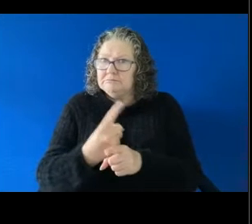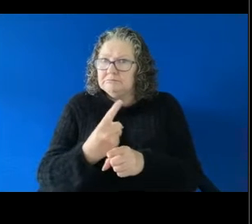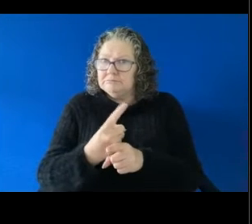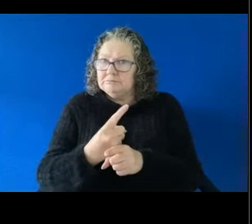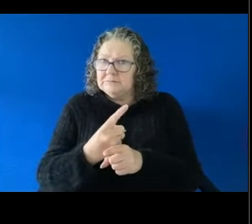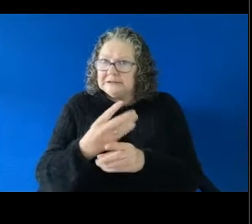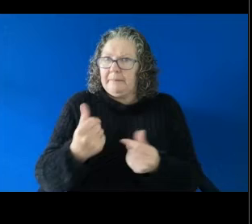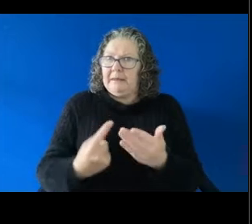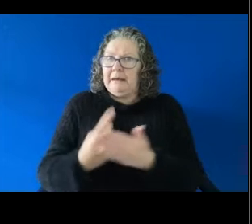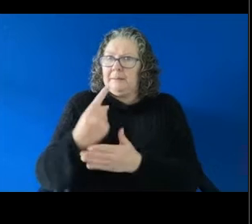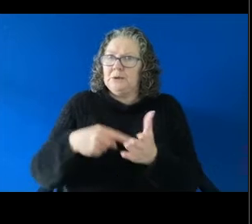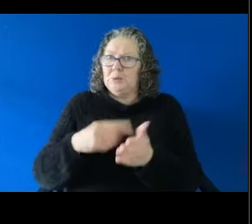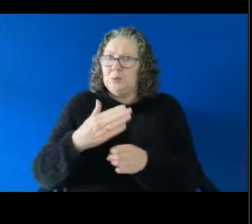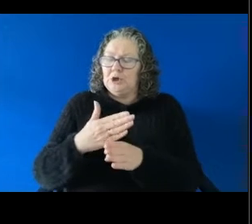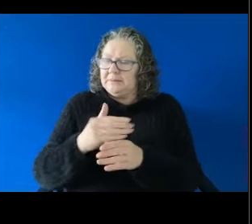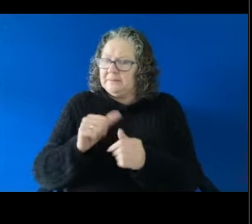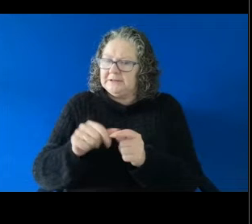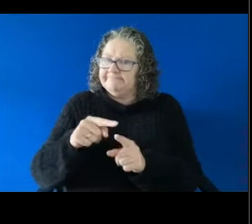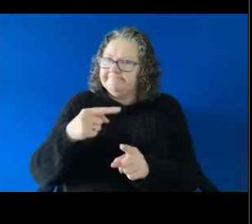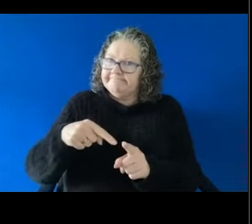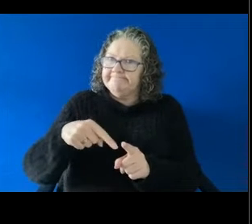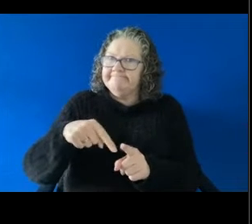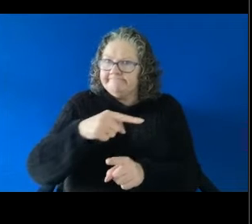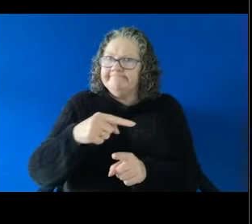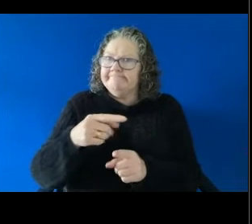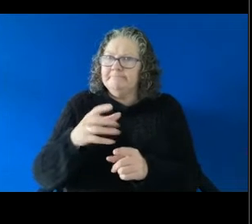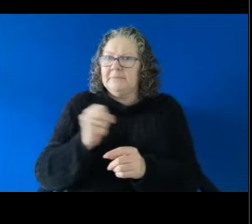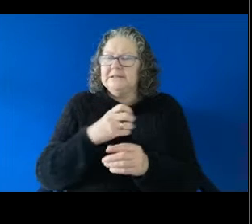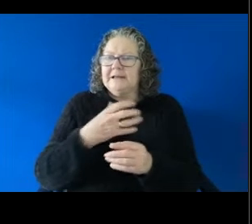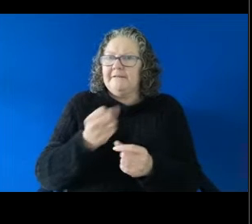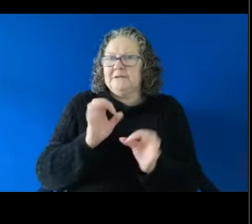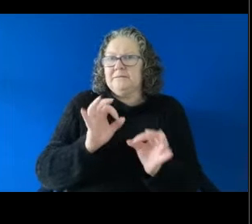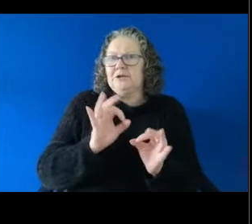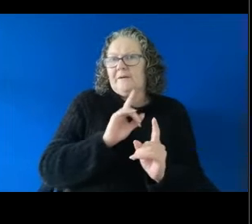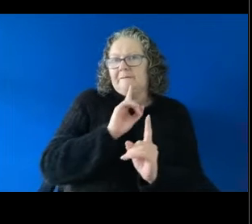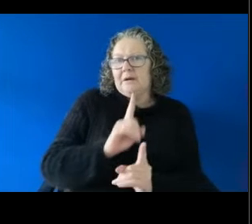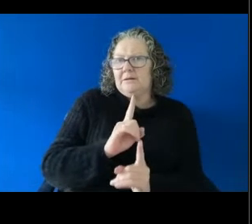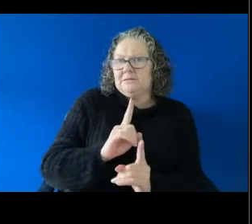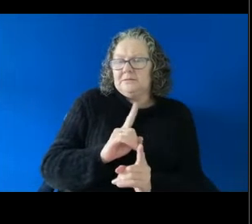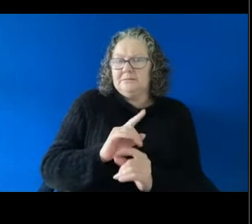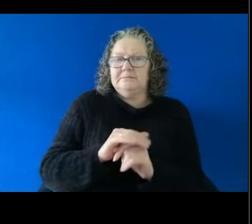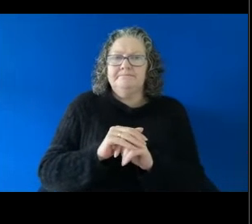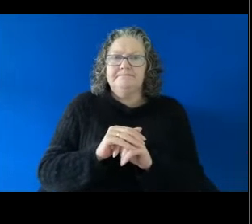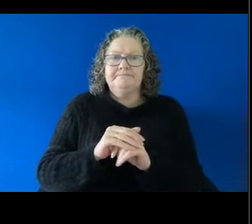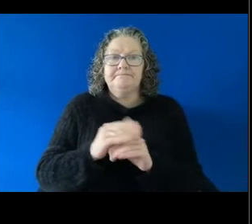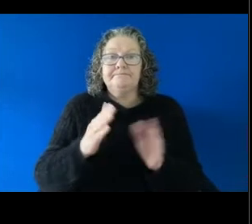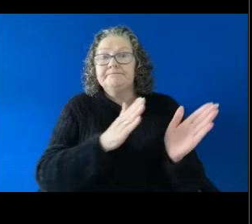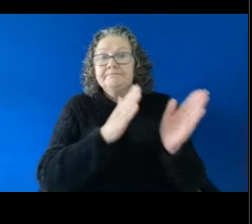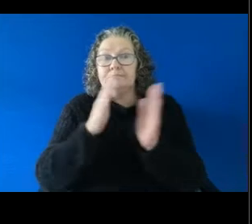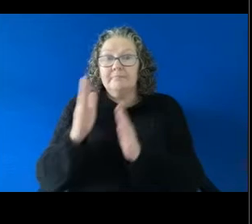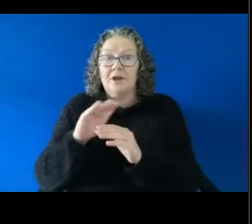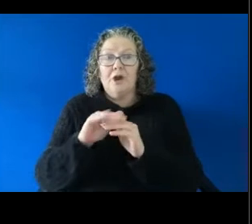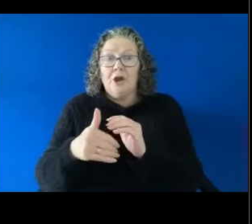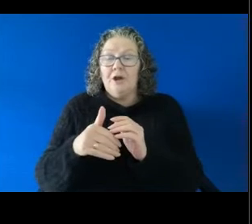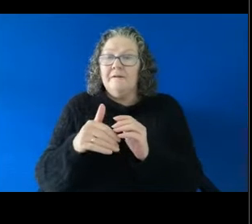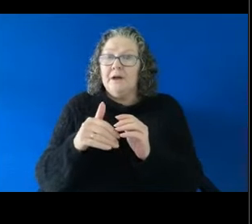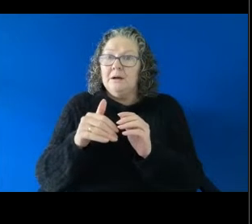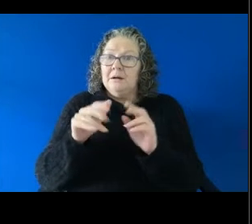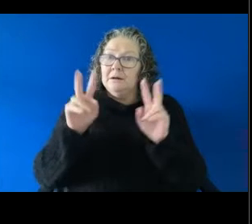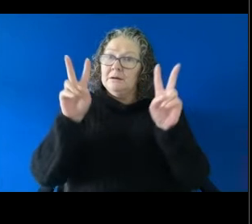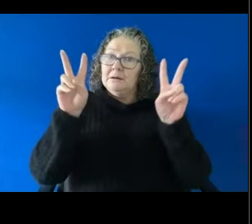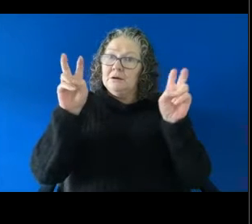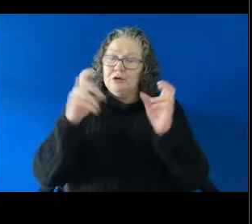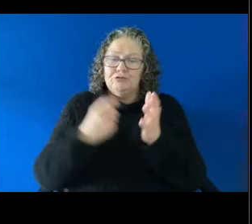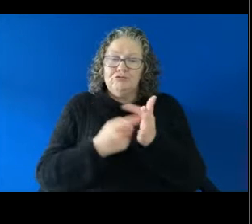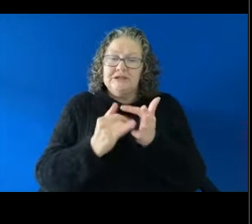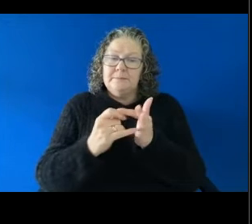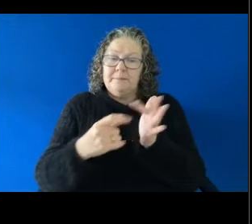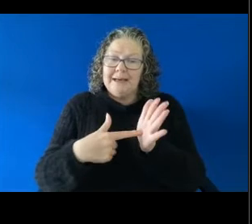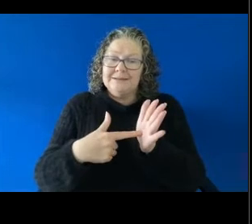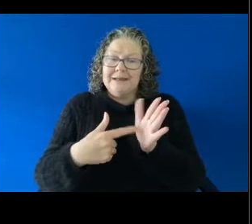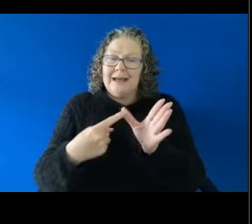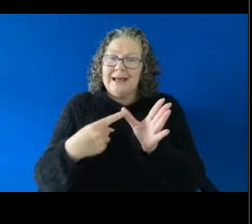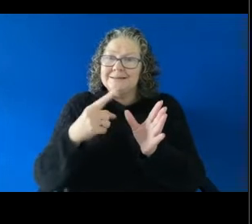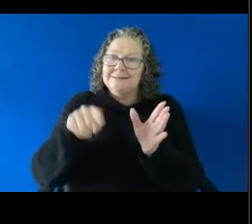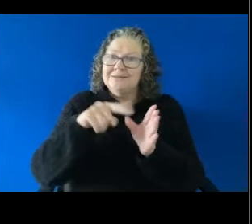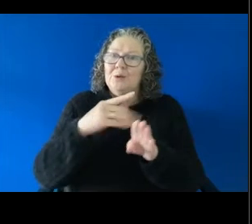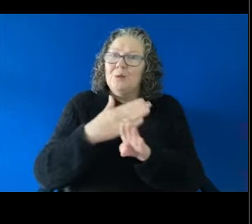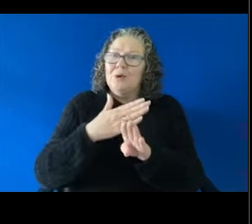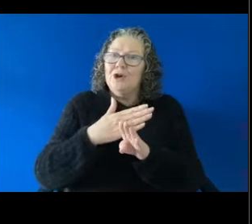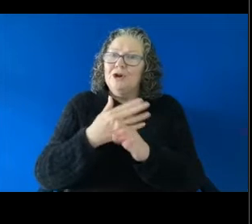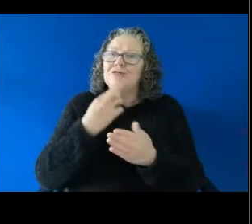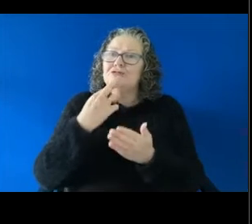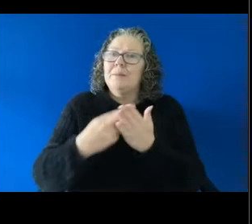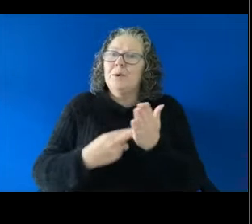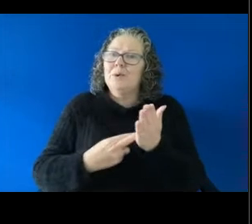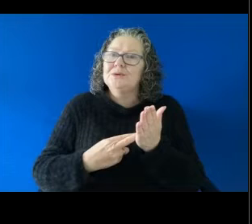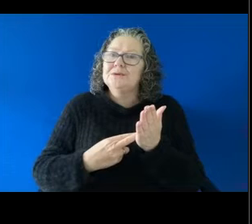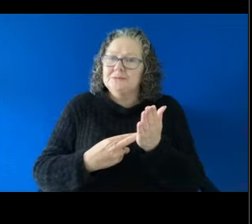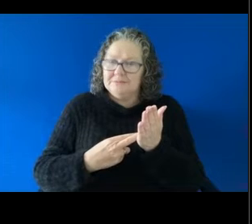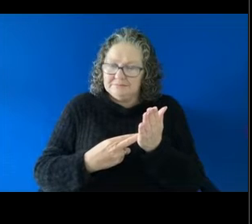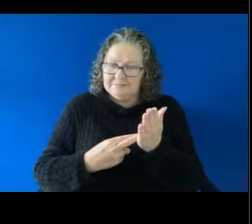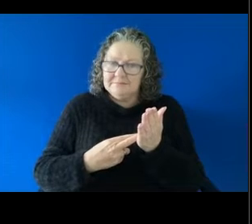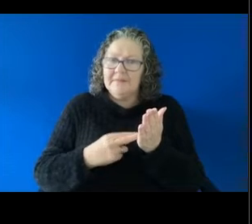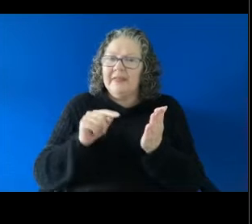Okay. So turning to the Respect at Work Report. This was a report that was handed down